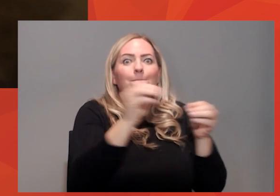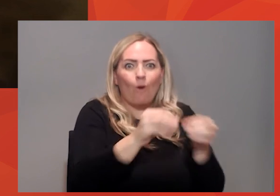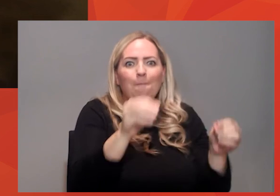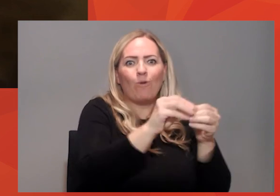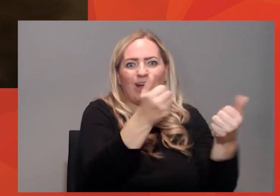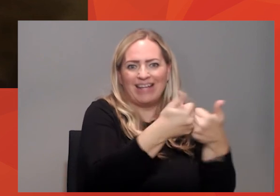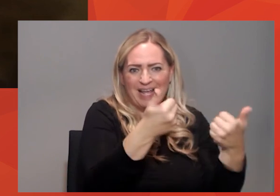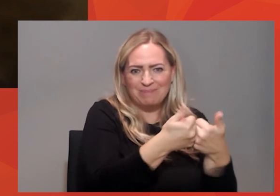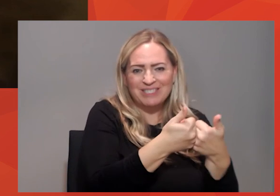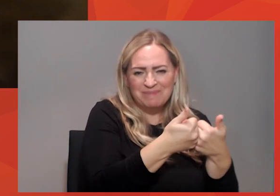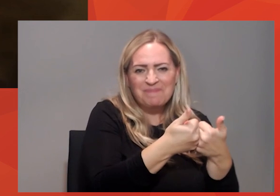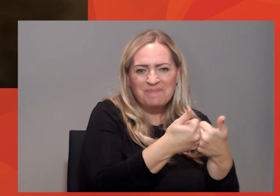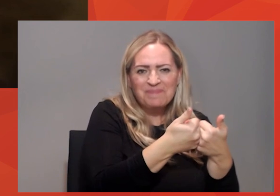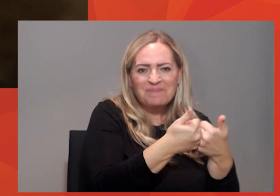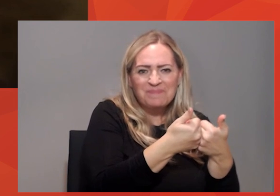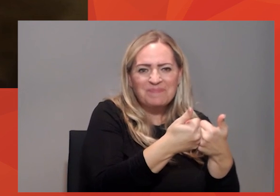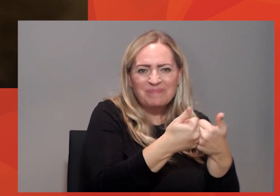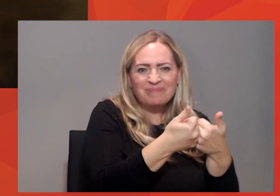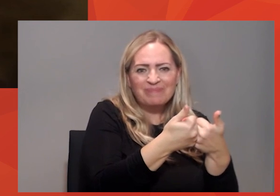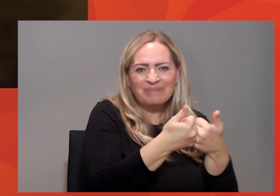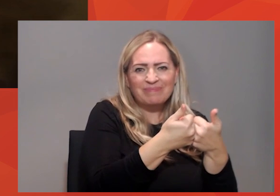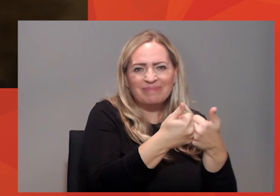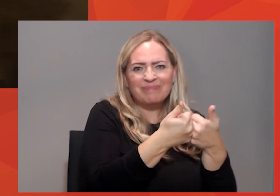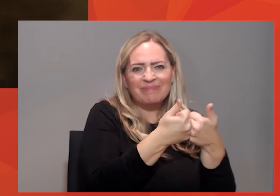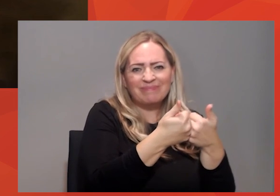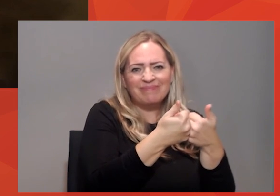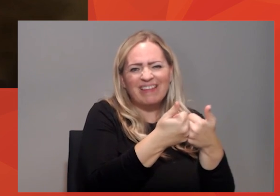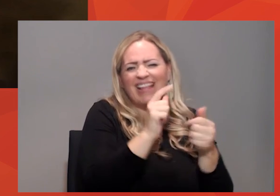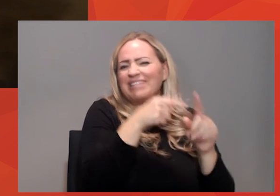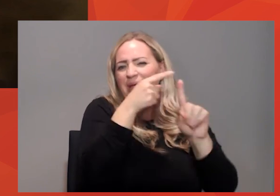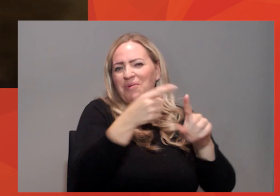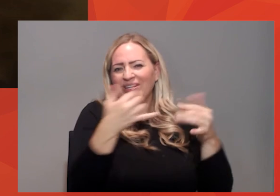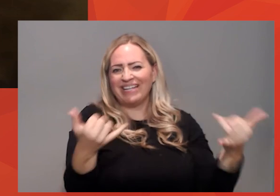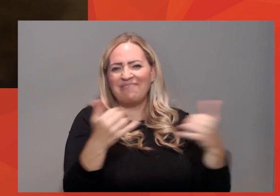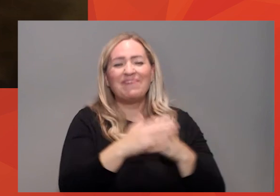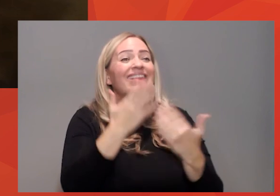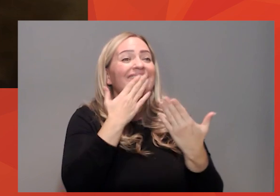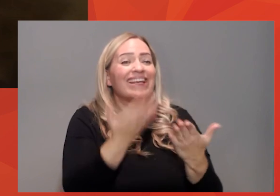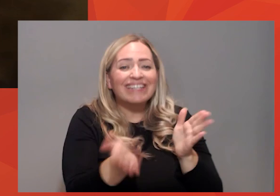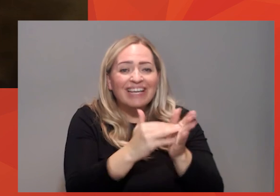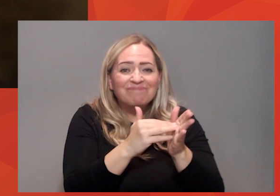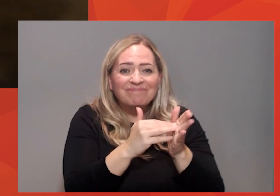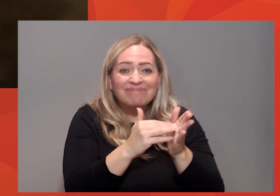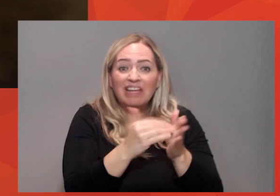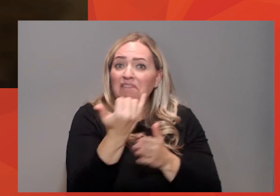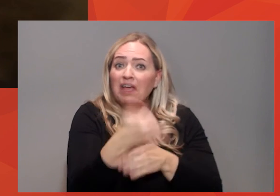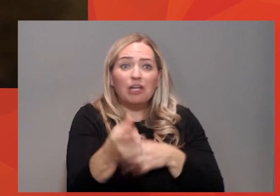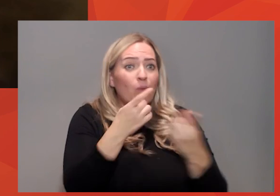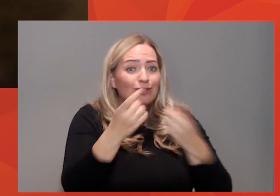but not like in few of them. That's basically it. Ah, Thanks again. In case we have any questions,